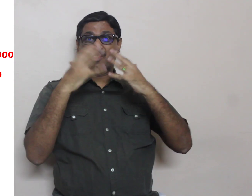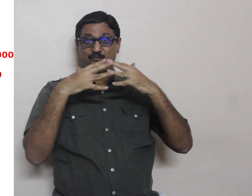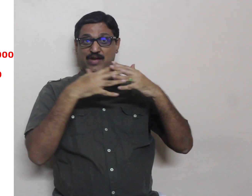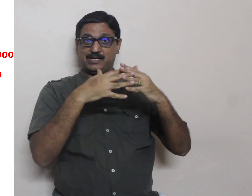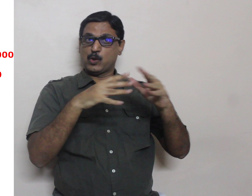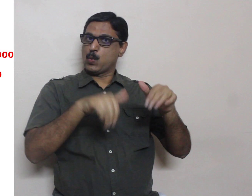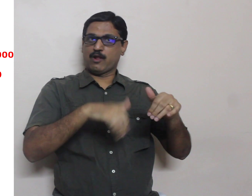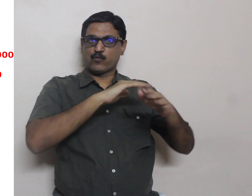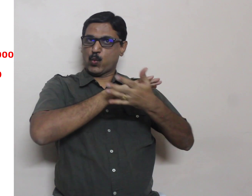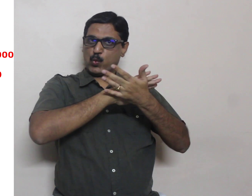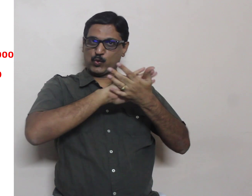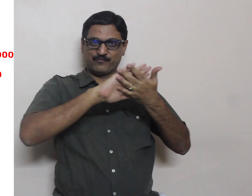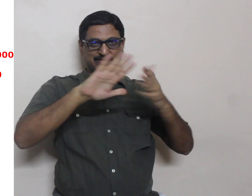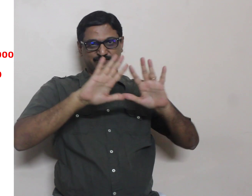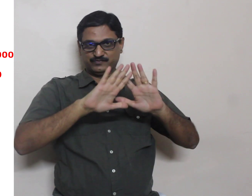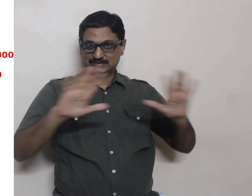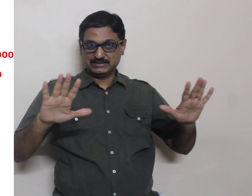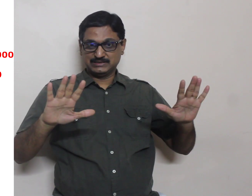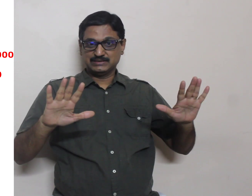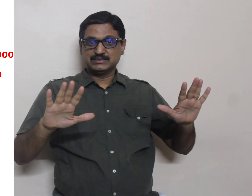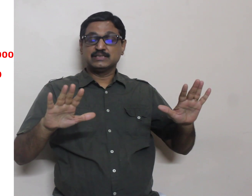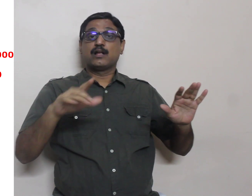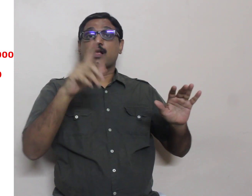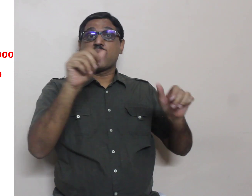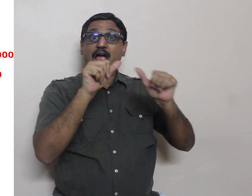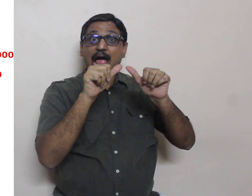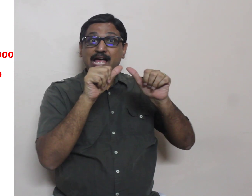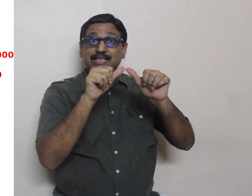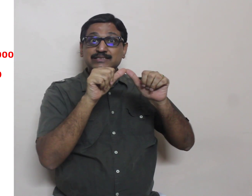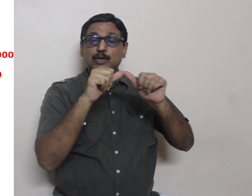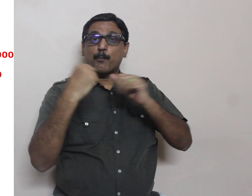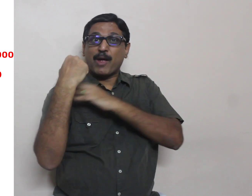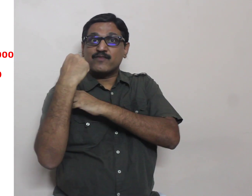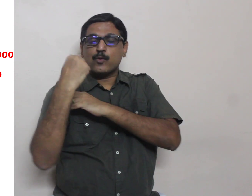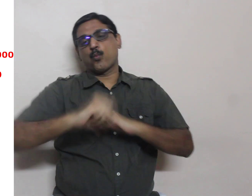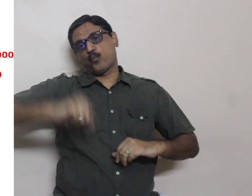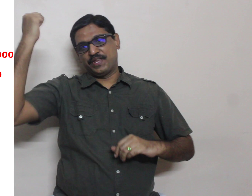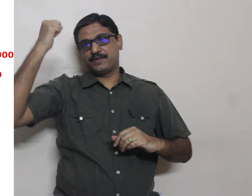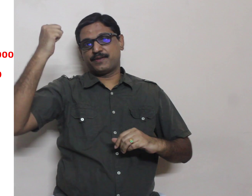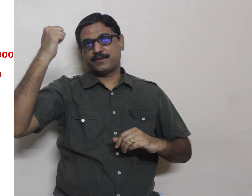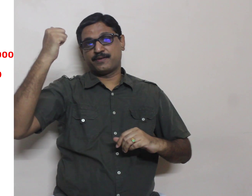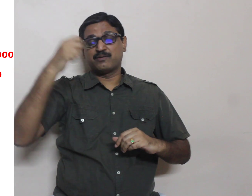of World War II. The Allied Powers won the war.